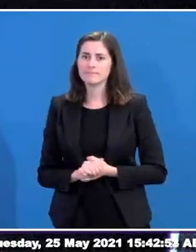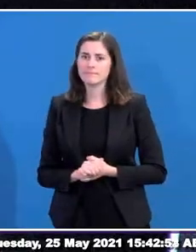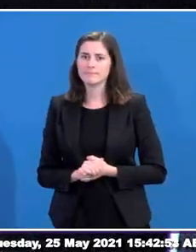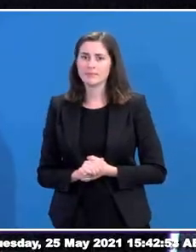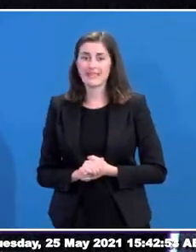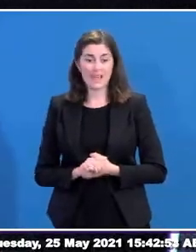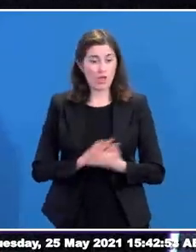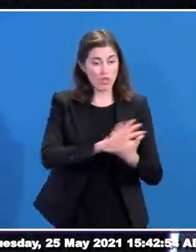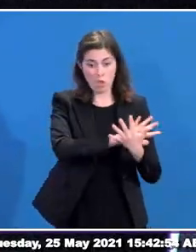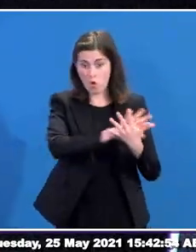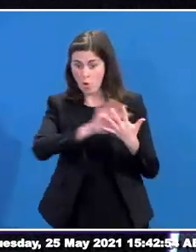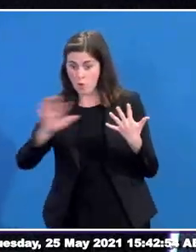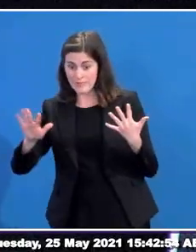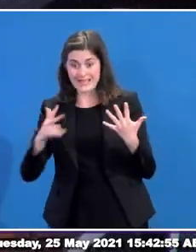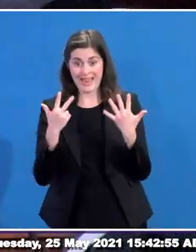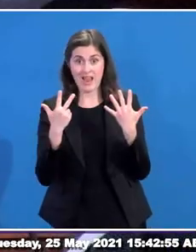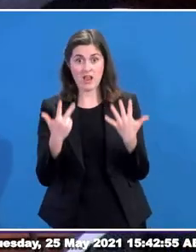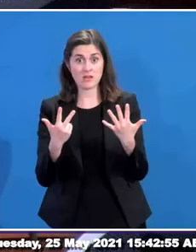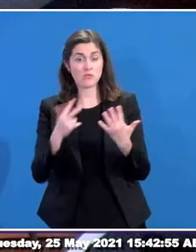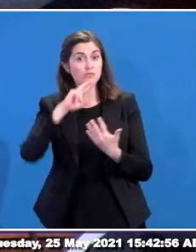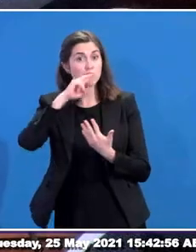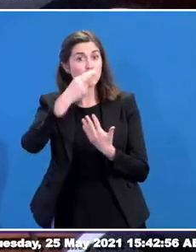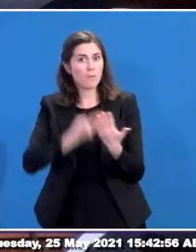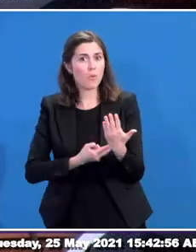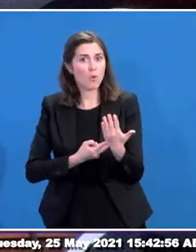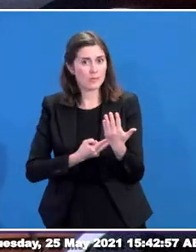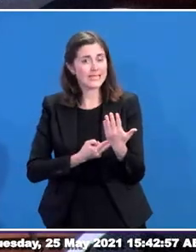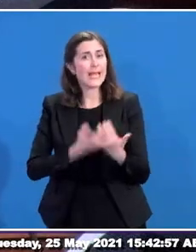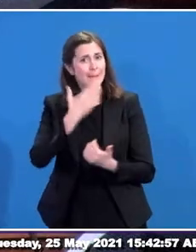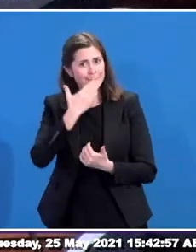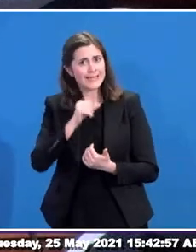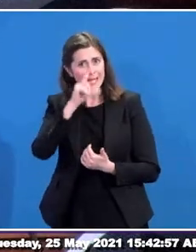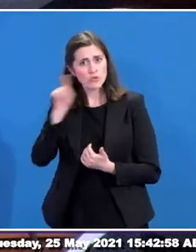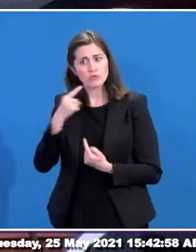our way through, can you tell the Royal Commission that the approach